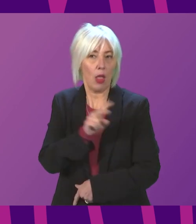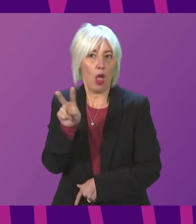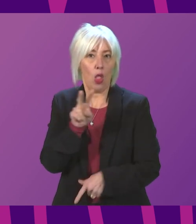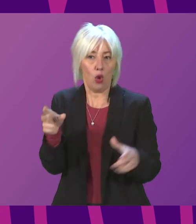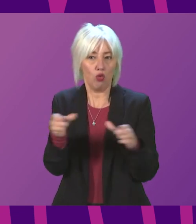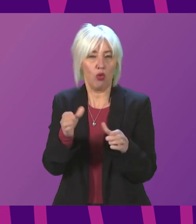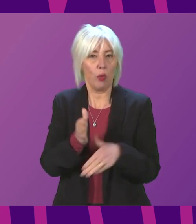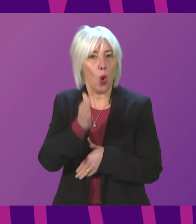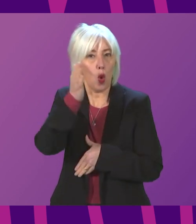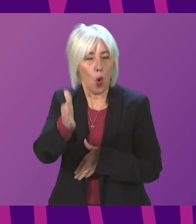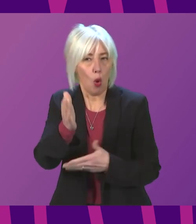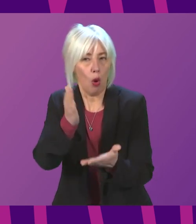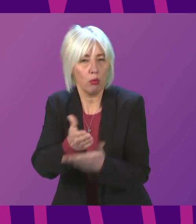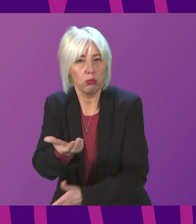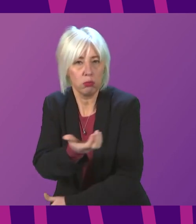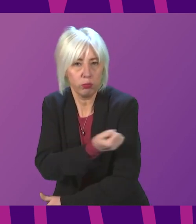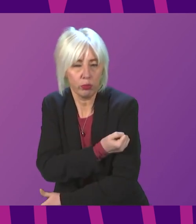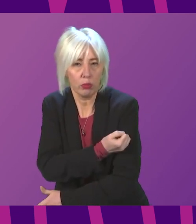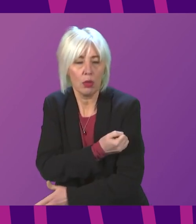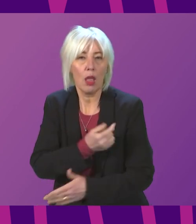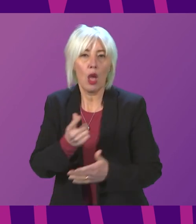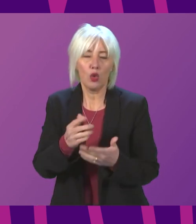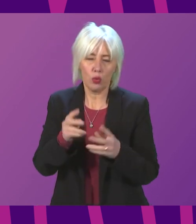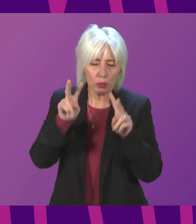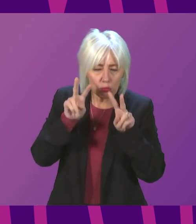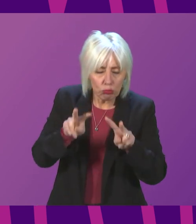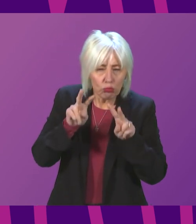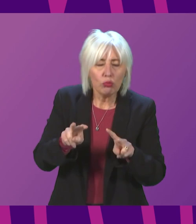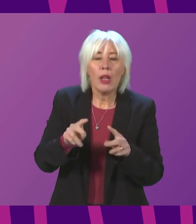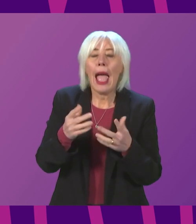We will continue to pay close attention to future advice from the Joint Committee on